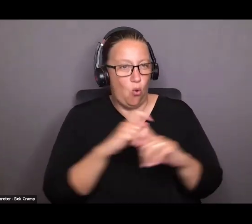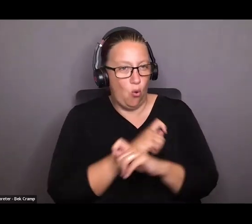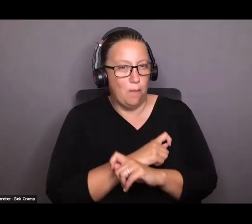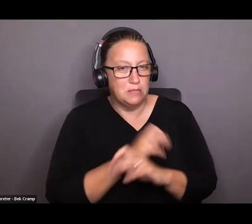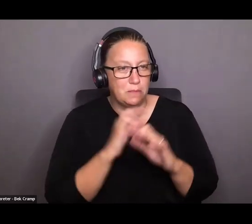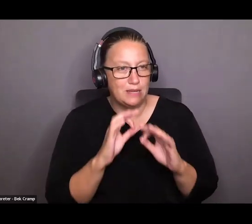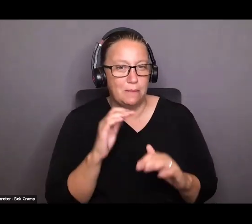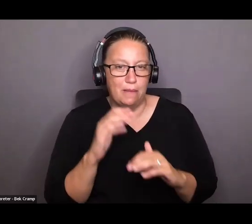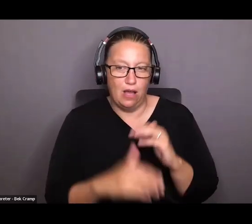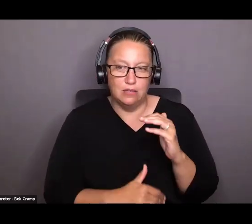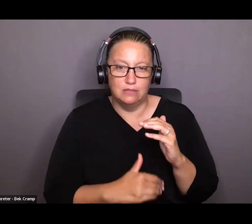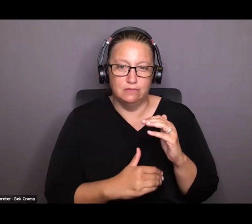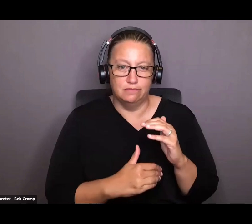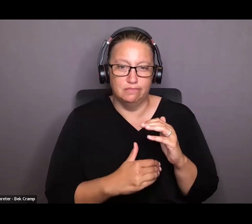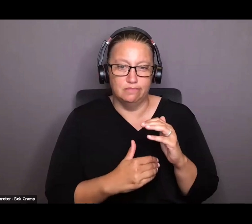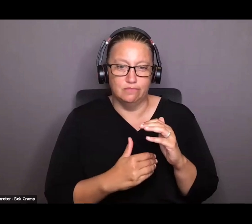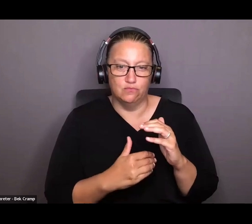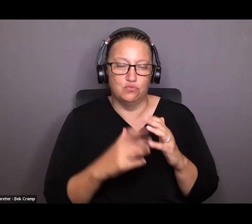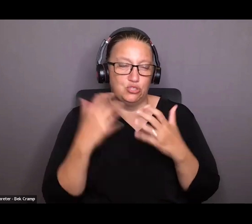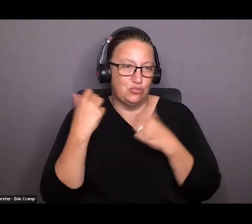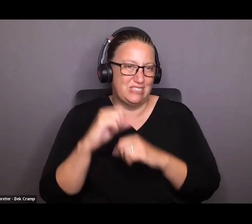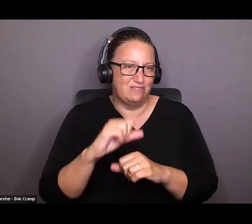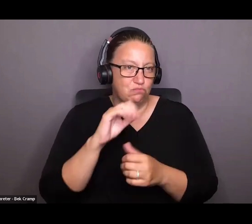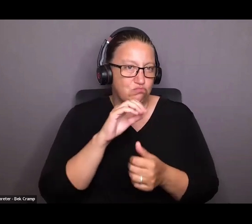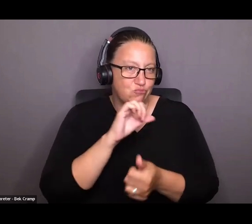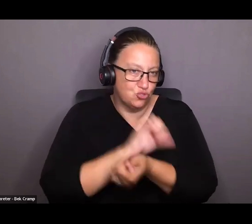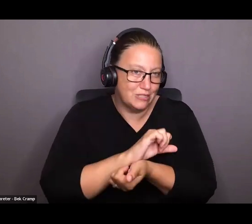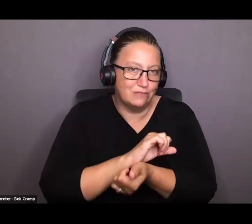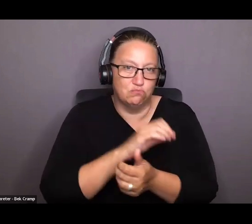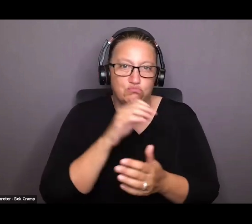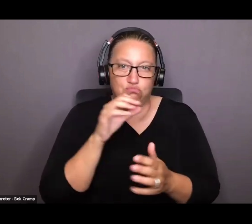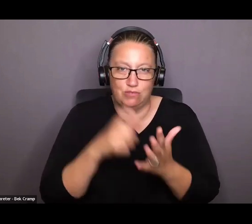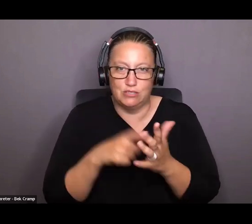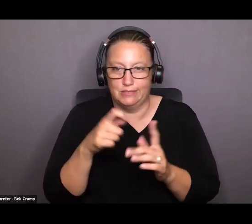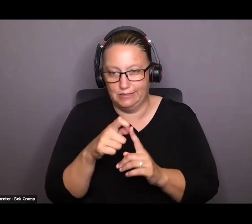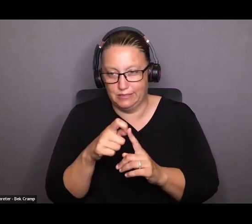government views that people with disability and the disability community need to be at the centre